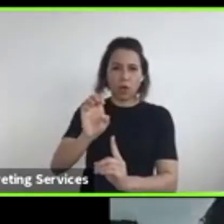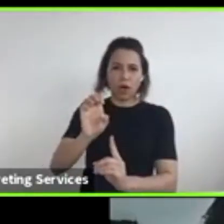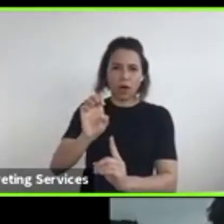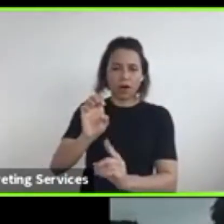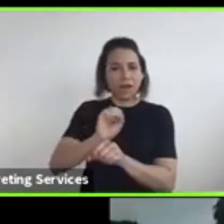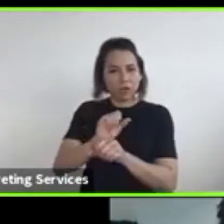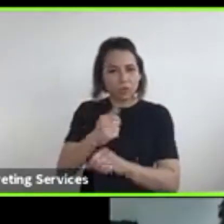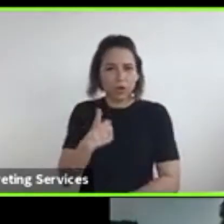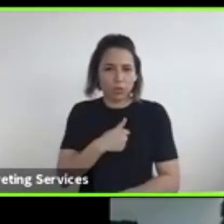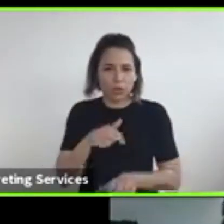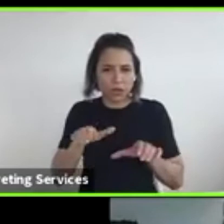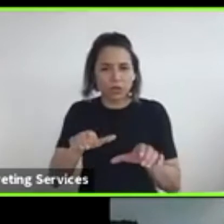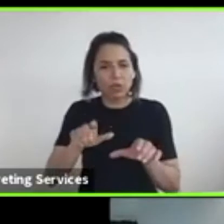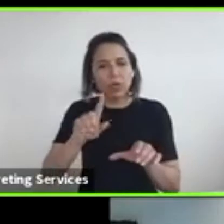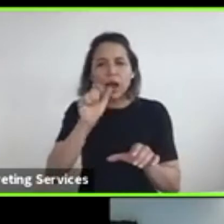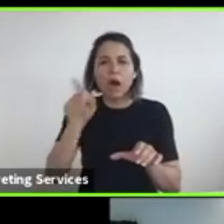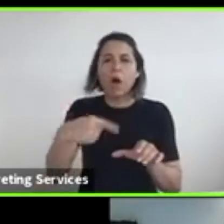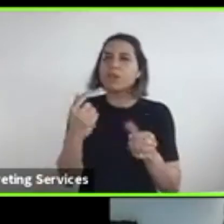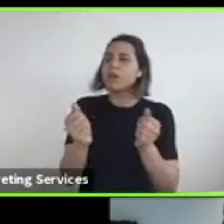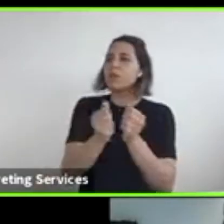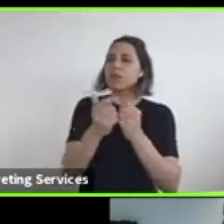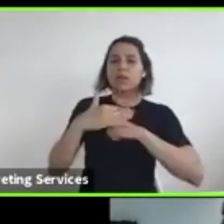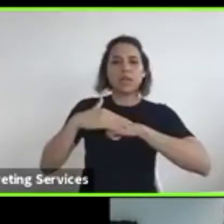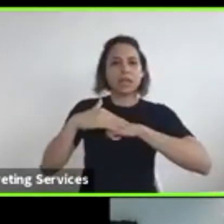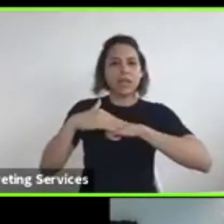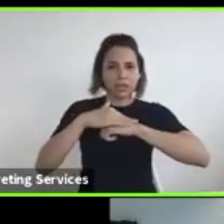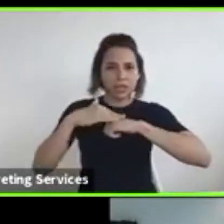THIS INDIGENIZATION, BUT A COMPLETE SYSTEMS SHIFT, WHICH, I THINK